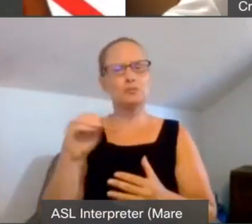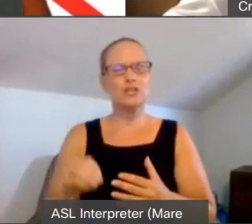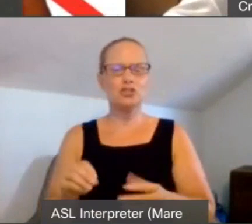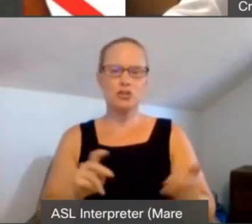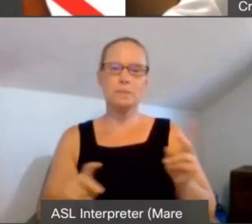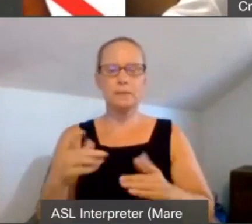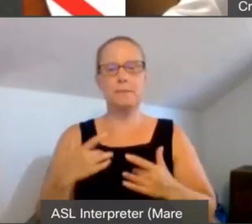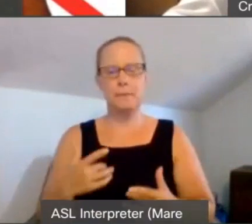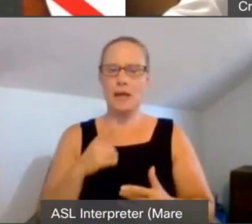Is that question for me?